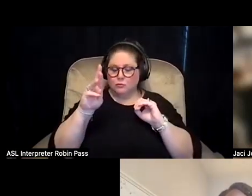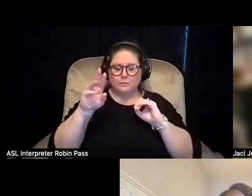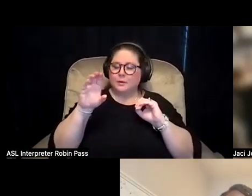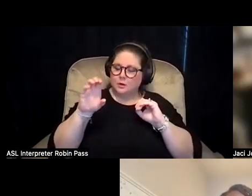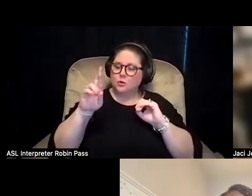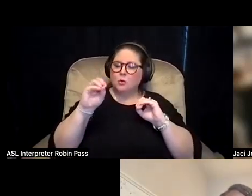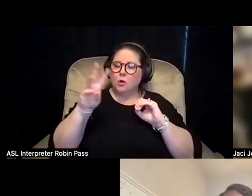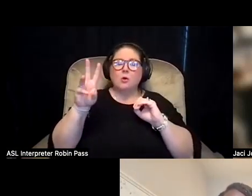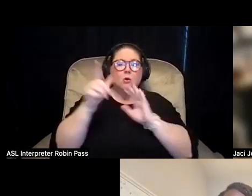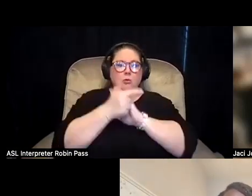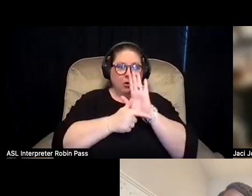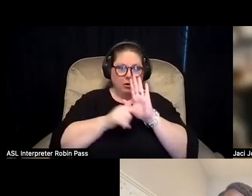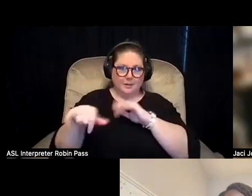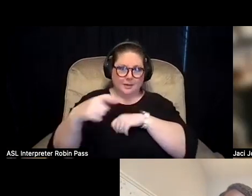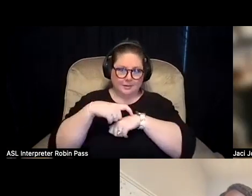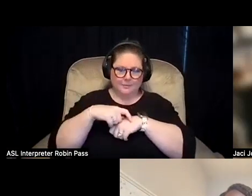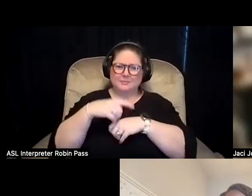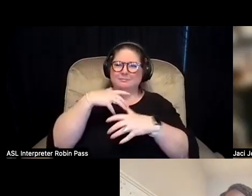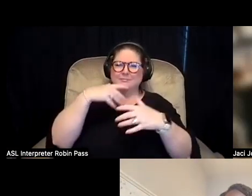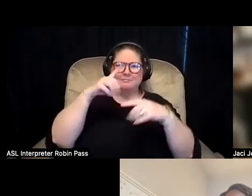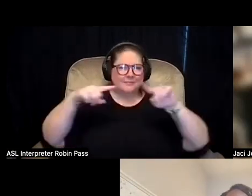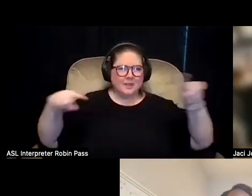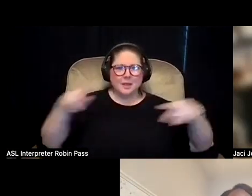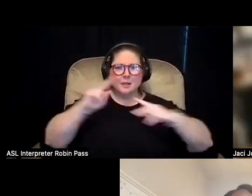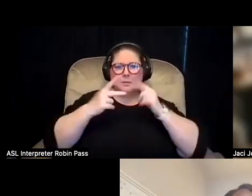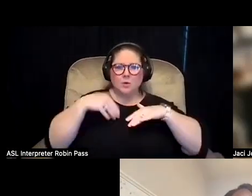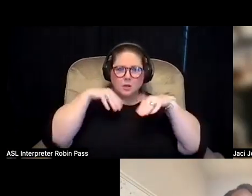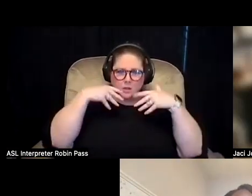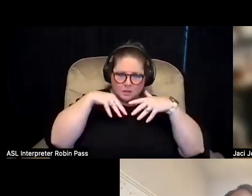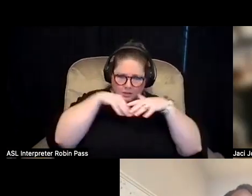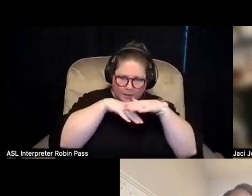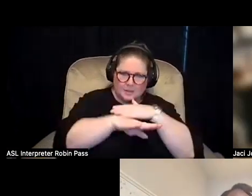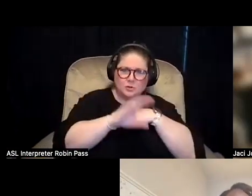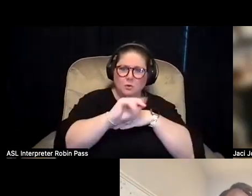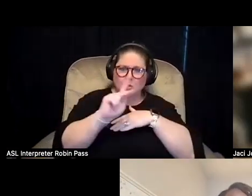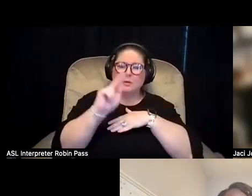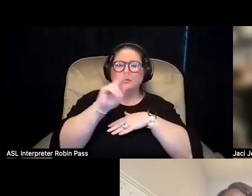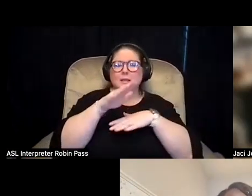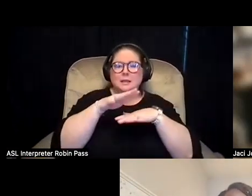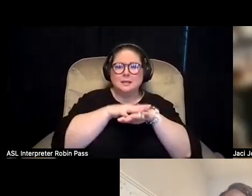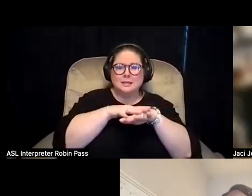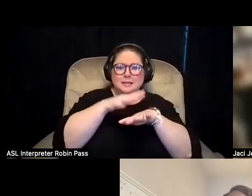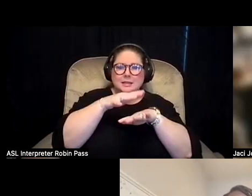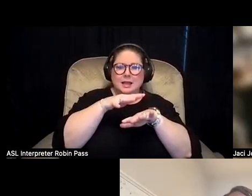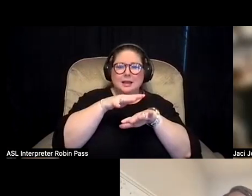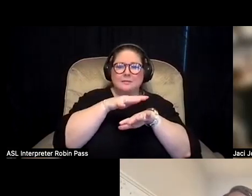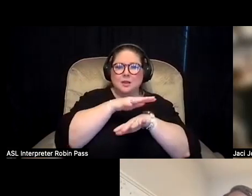were coming into oklahoma um the native americans came through the trail of tears and there were